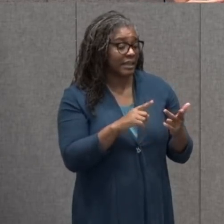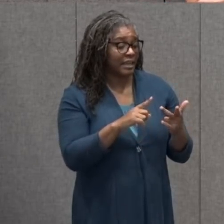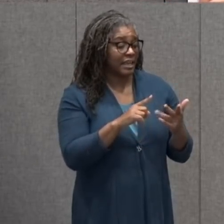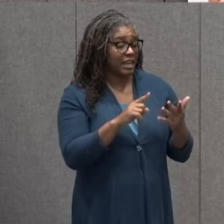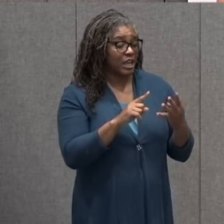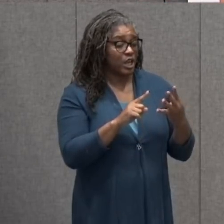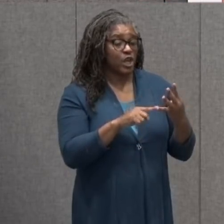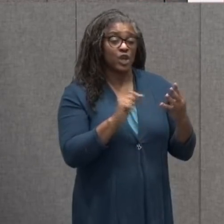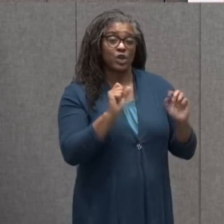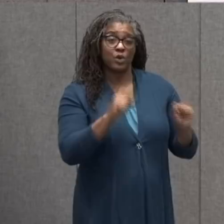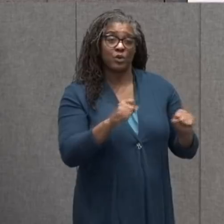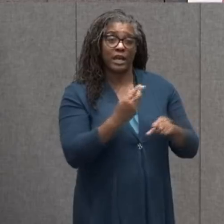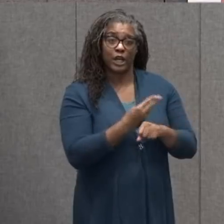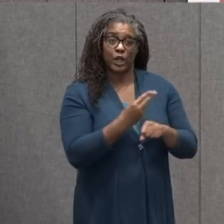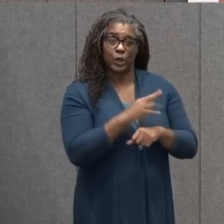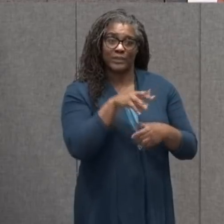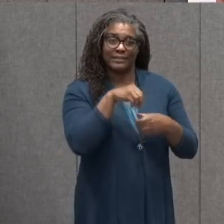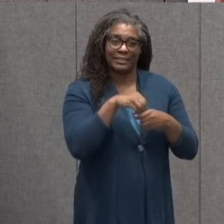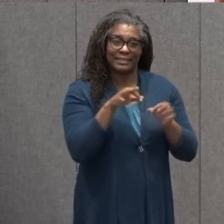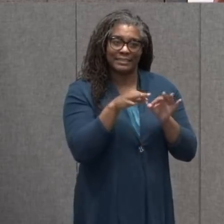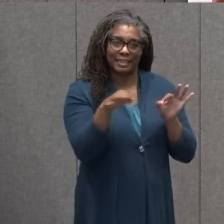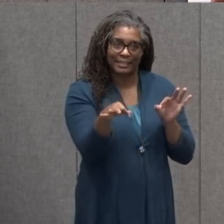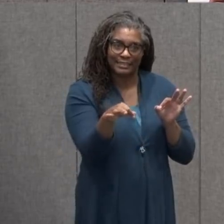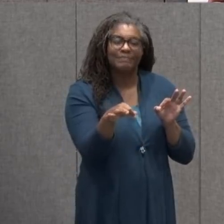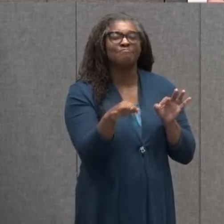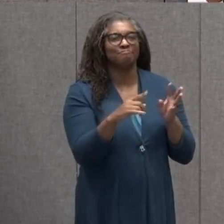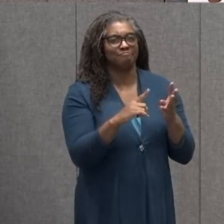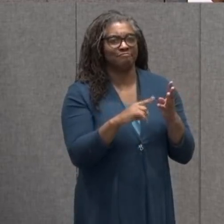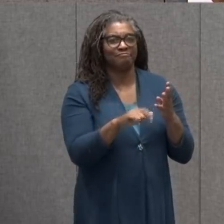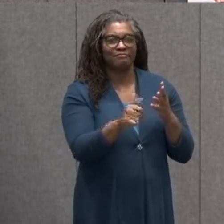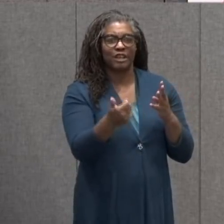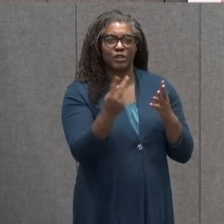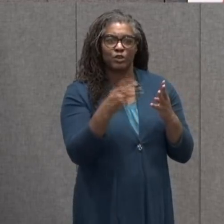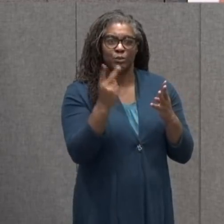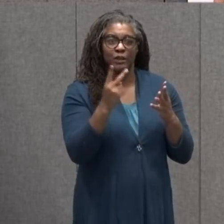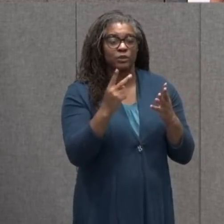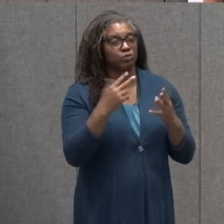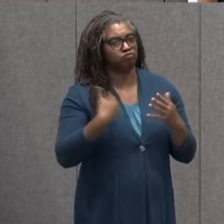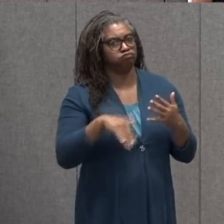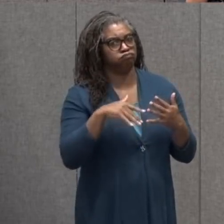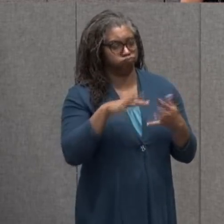maybe an antonym is pretty difficult to come up with. Not every word has an antonym.